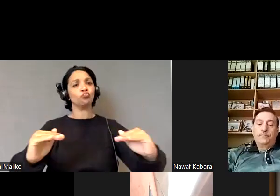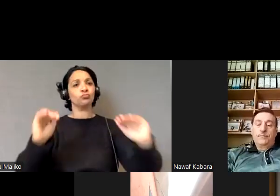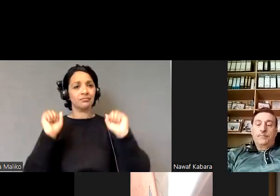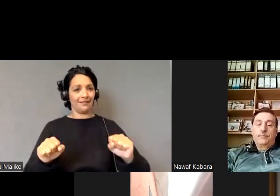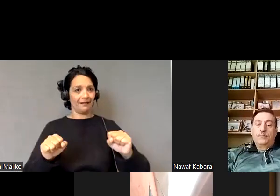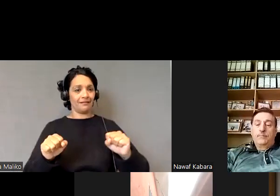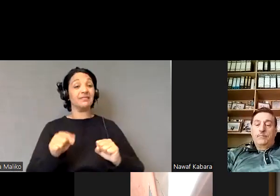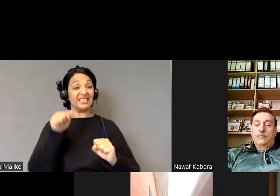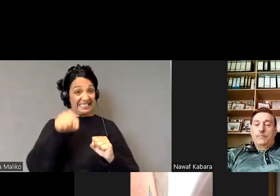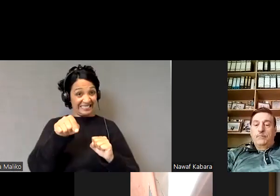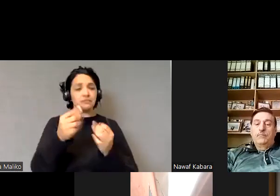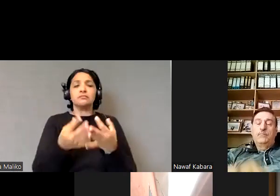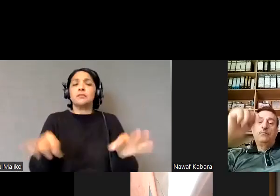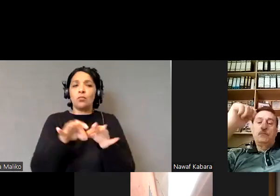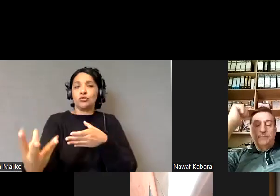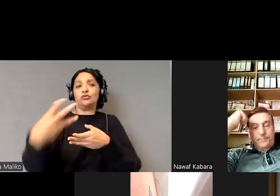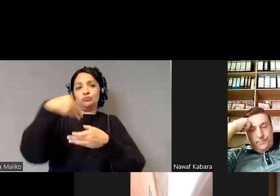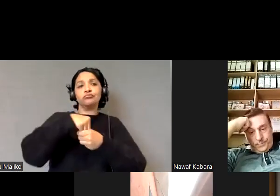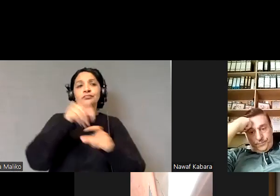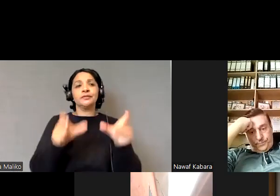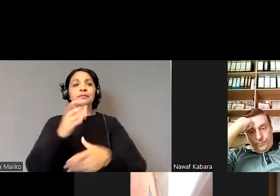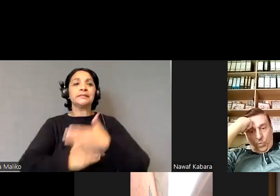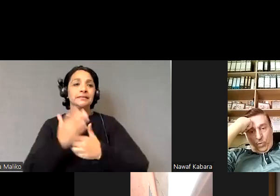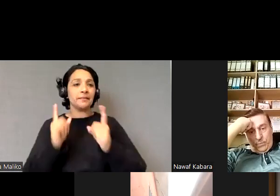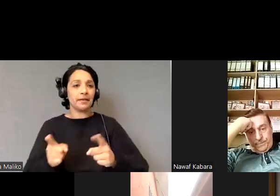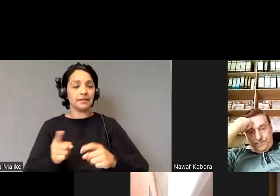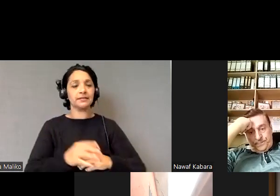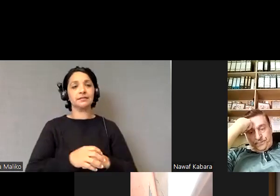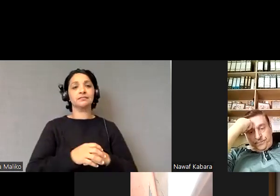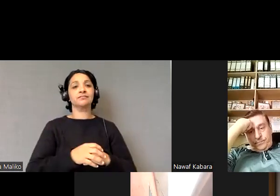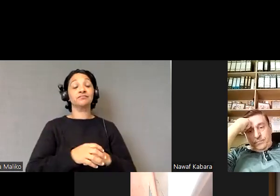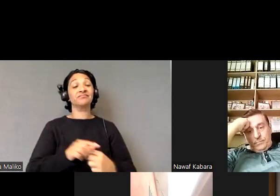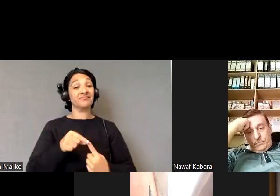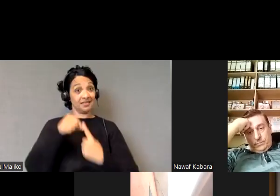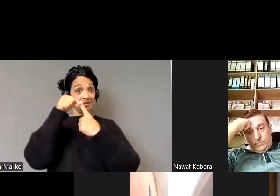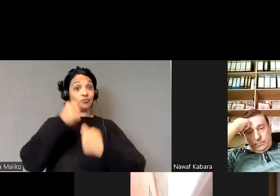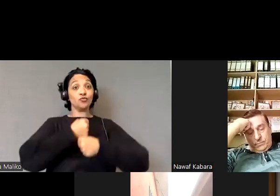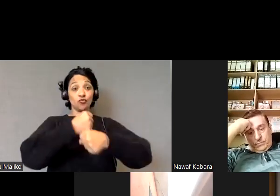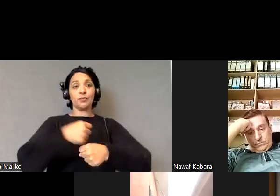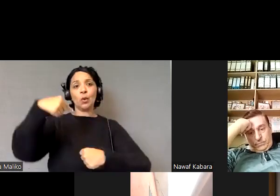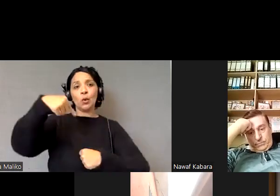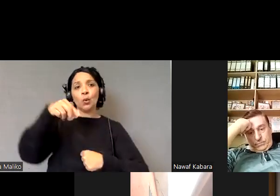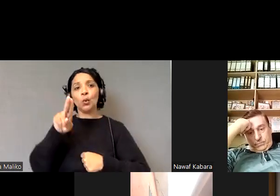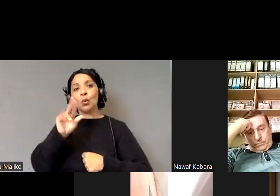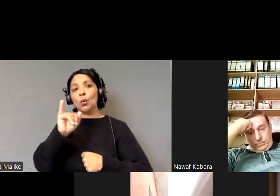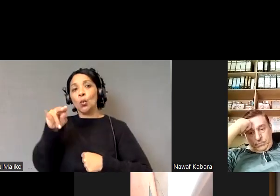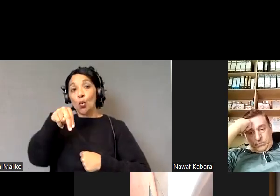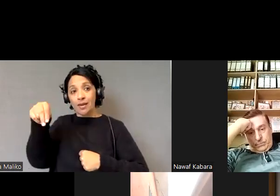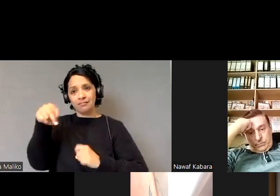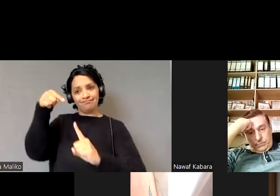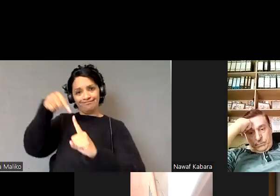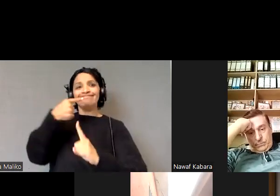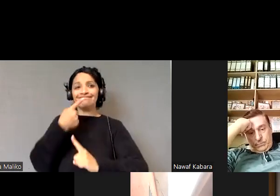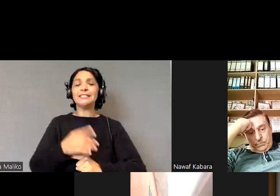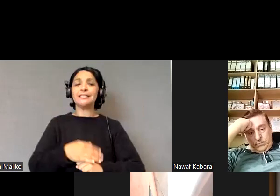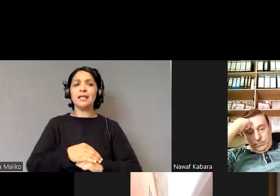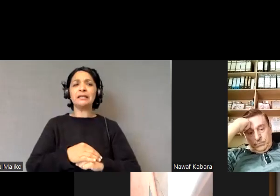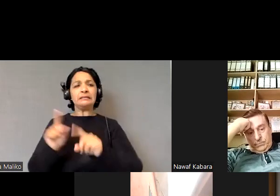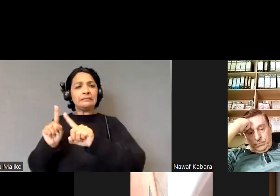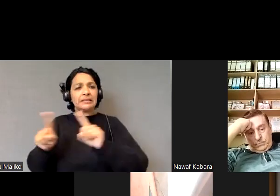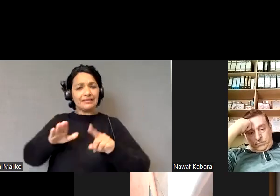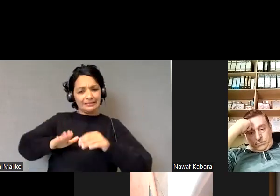So in the words of Jarrod Clyne, that represents the whole entire peace continuum and right